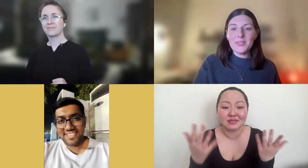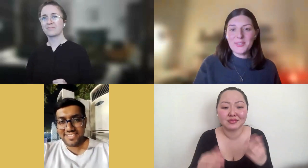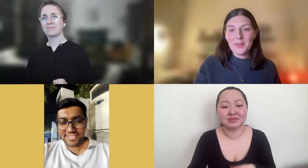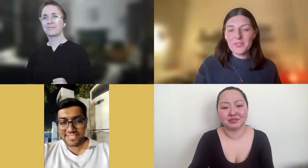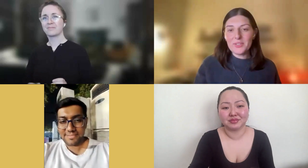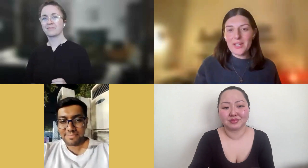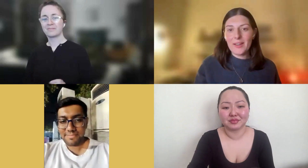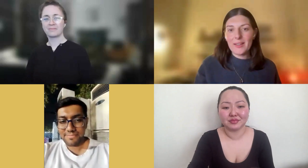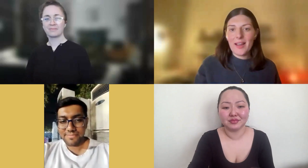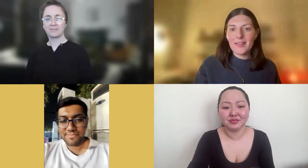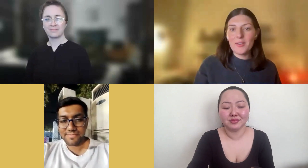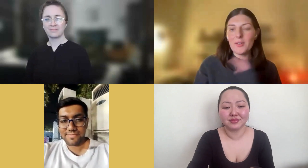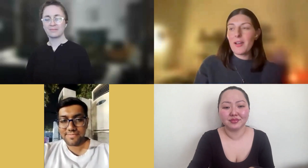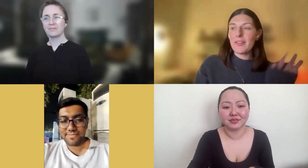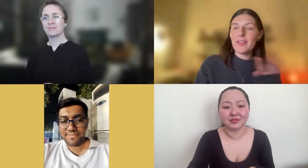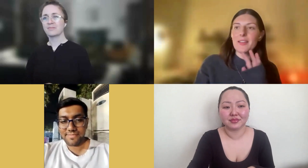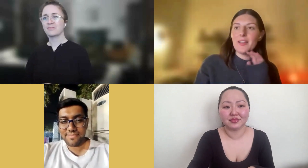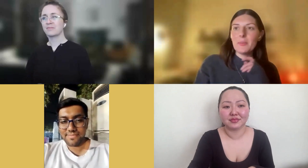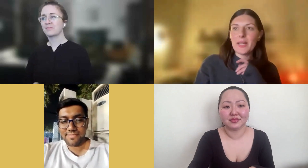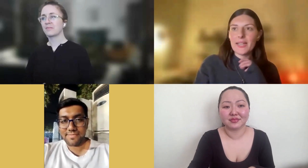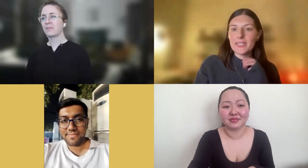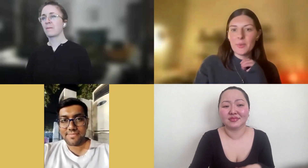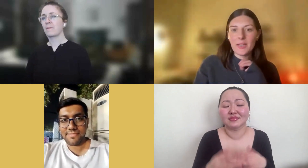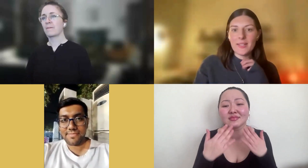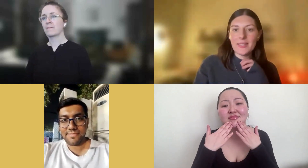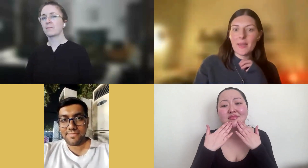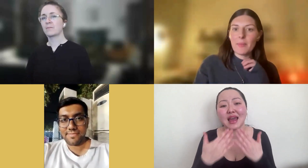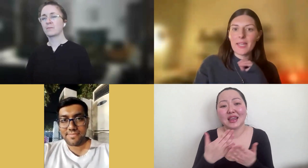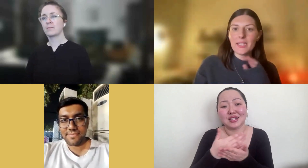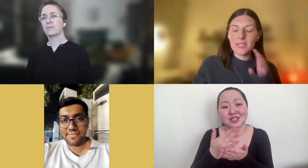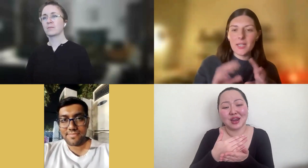Thank you so much for sharing that. I think a little bit later we would like to get back